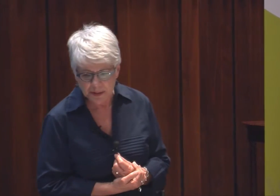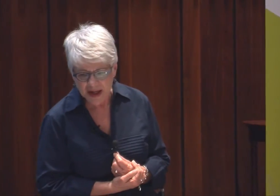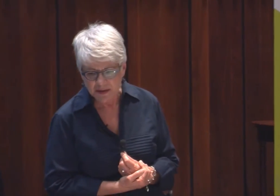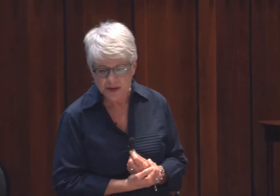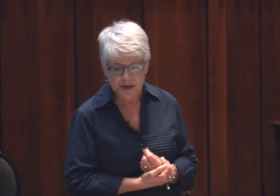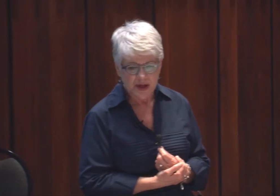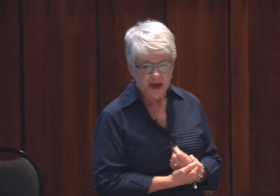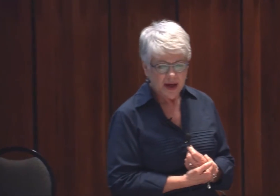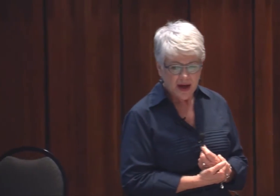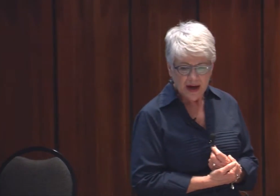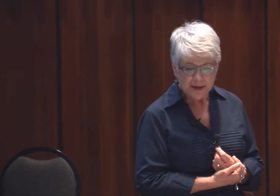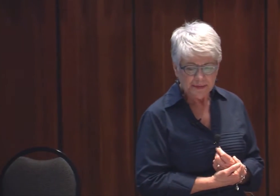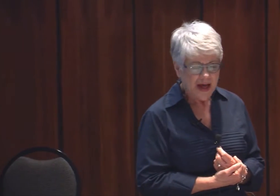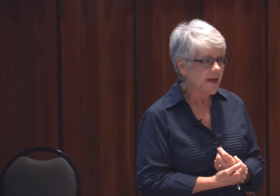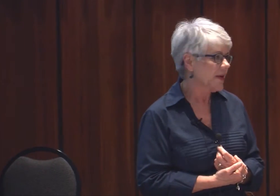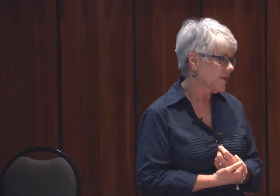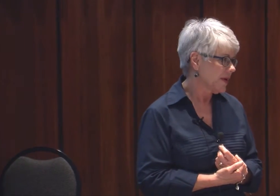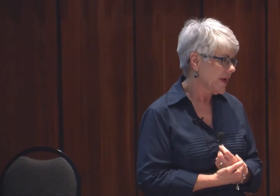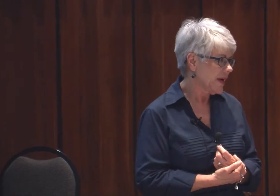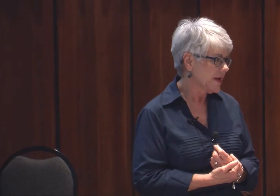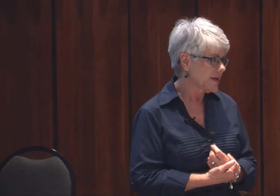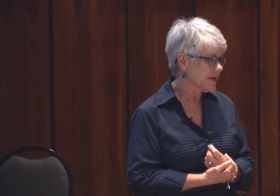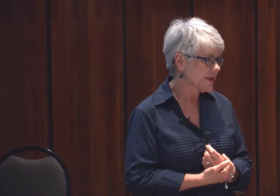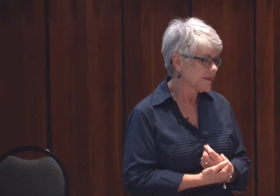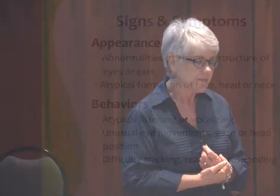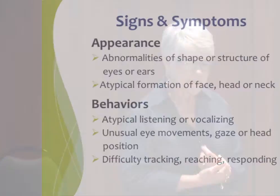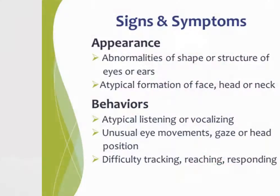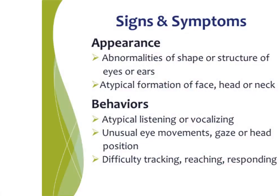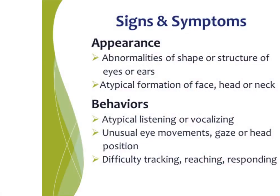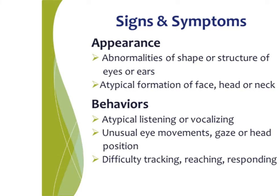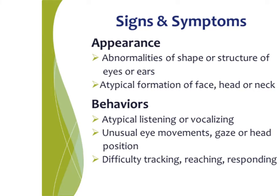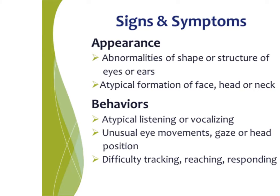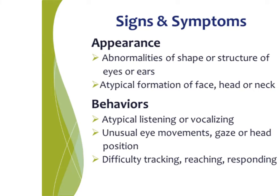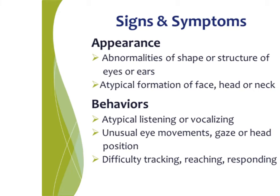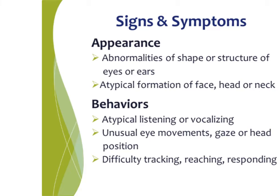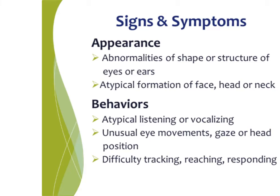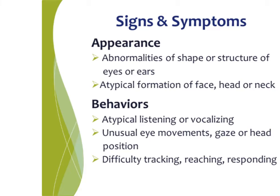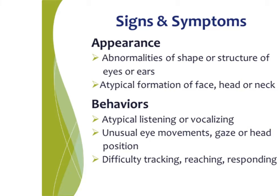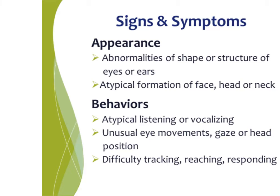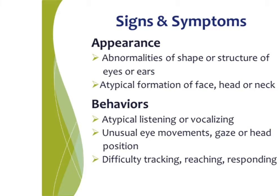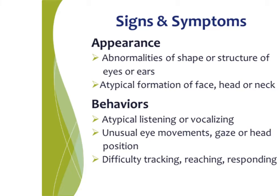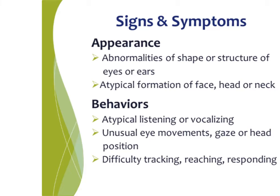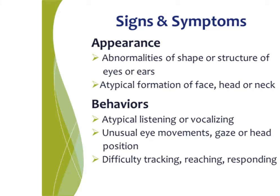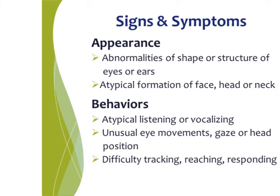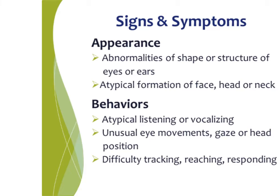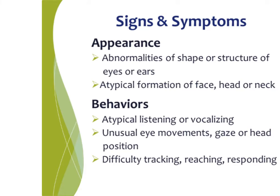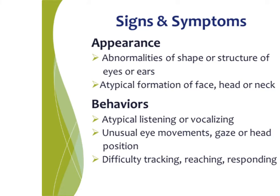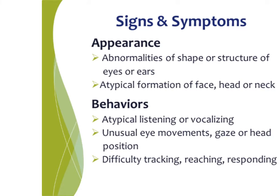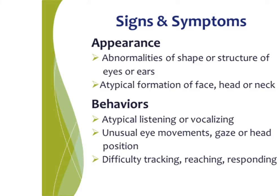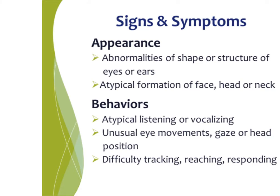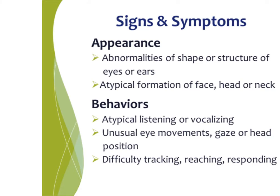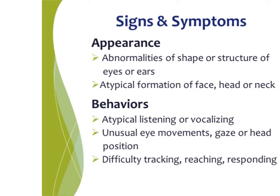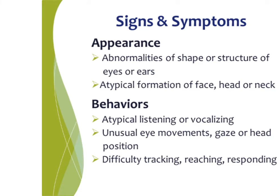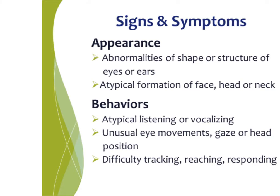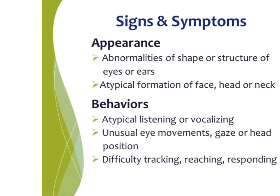the behaviors. How they hold their heads. And those very early skills: tracking,